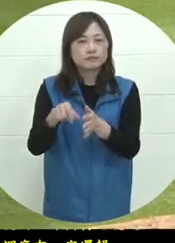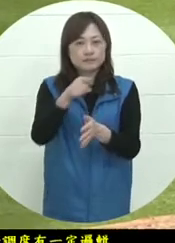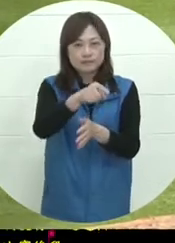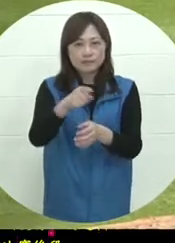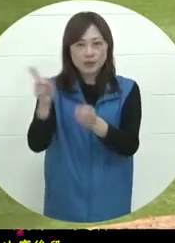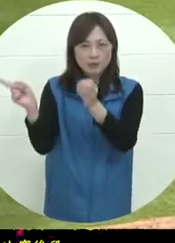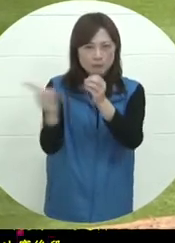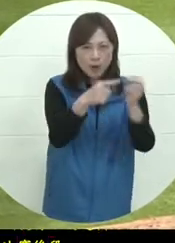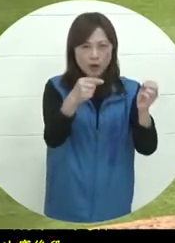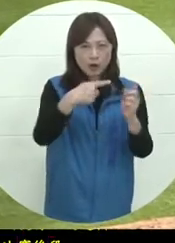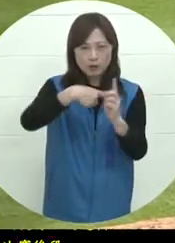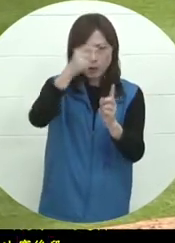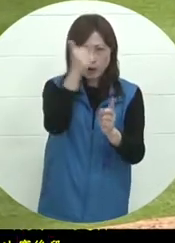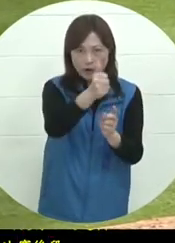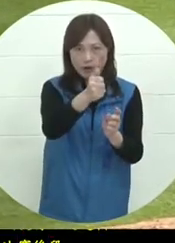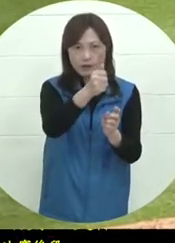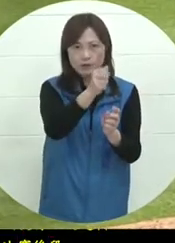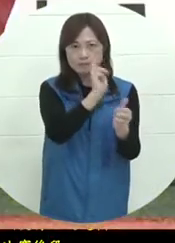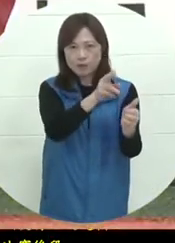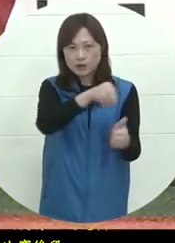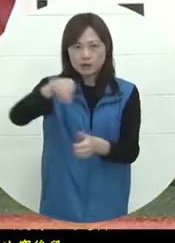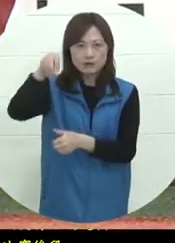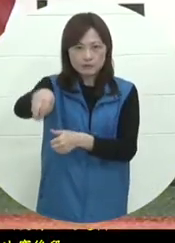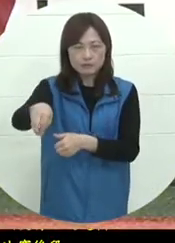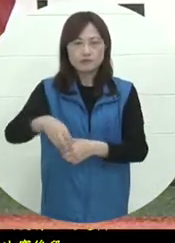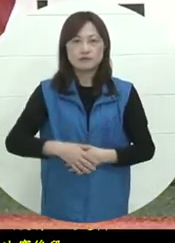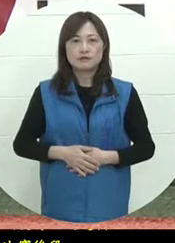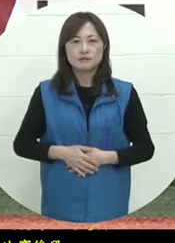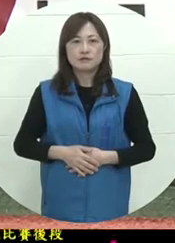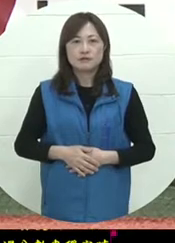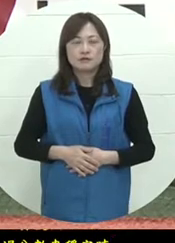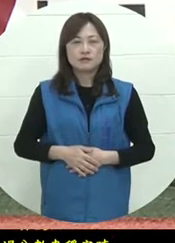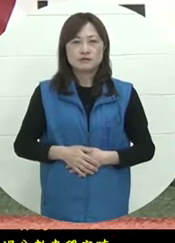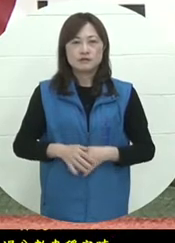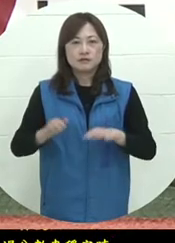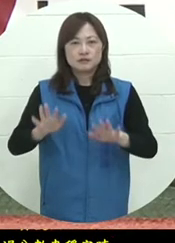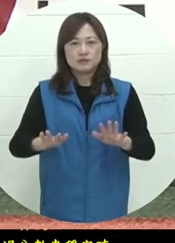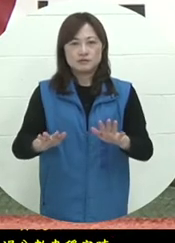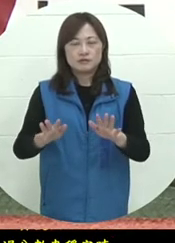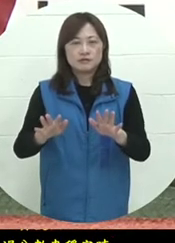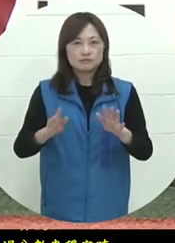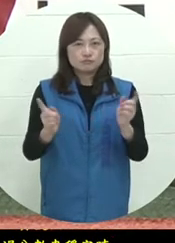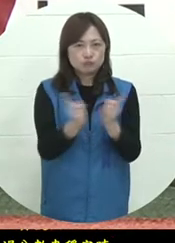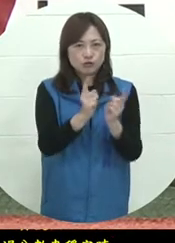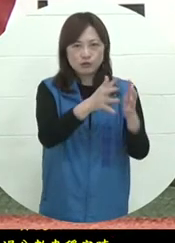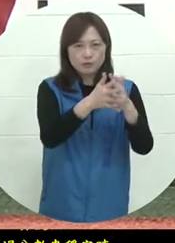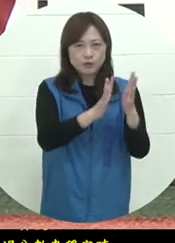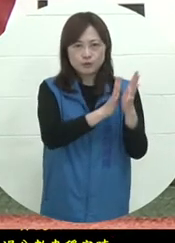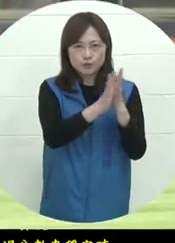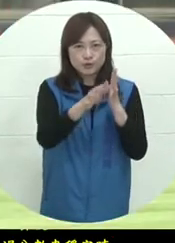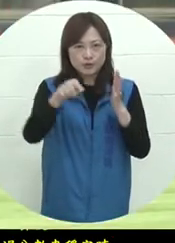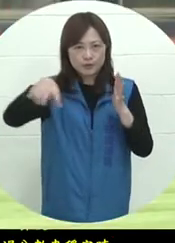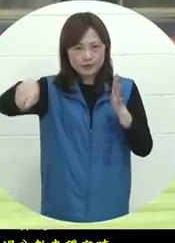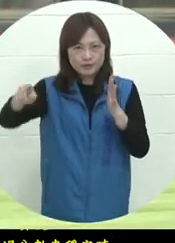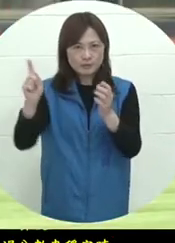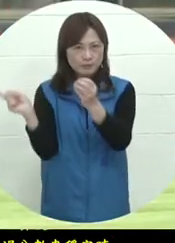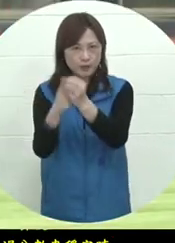those with good offensive abilities. Let's continue yesterday's good offensive abilities and run into the American team, which has been so strong before. At the front end of the game, first use firepower to compete with the American team. Then wait